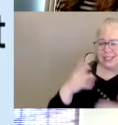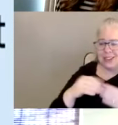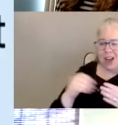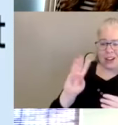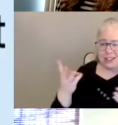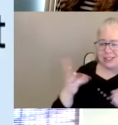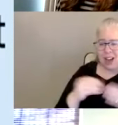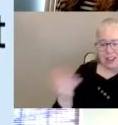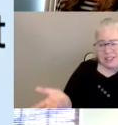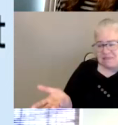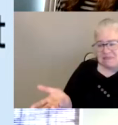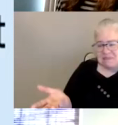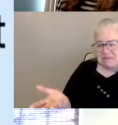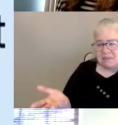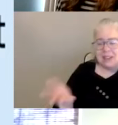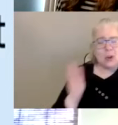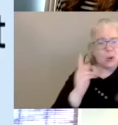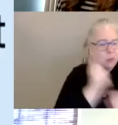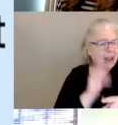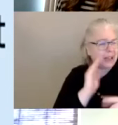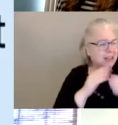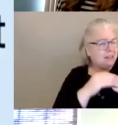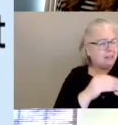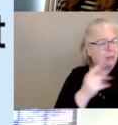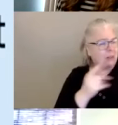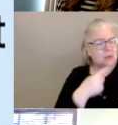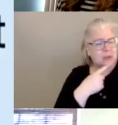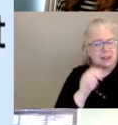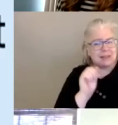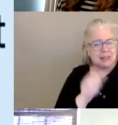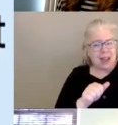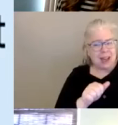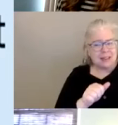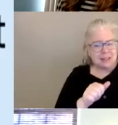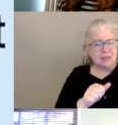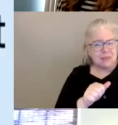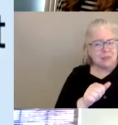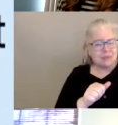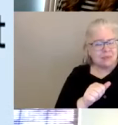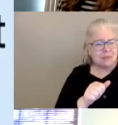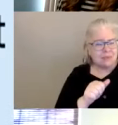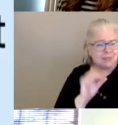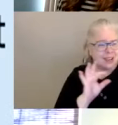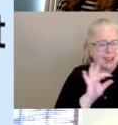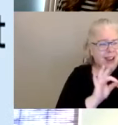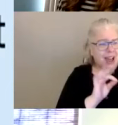Right, yeah, that seems very flexible. And when you say that you can get to, you know virtually any language you need.